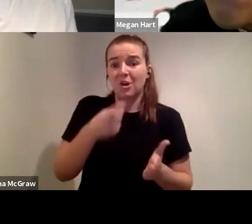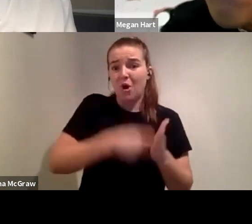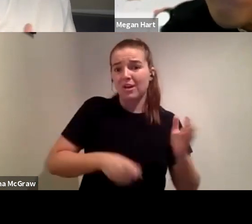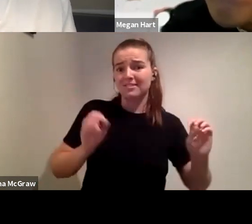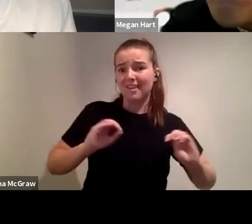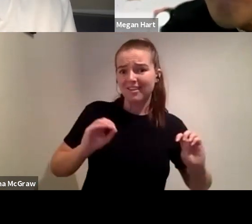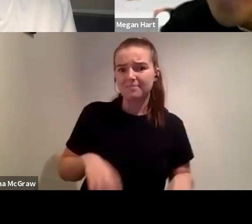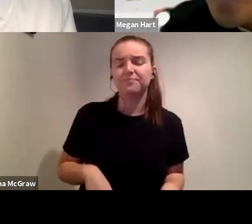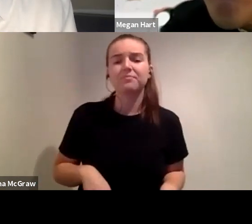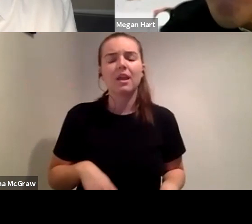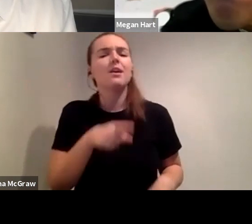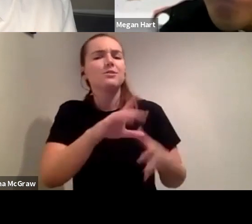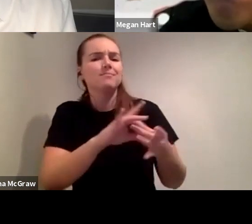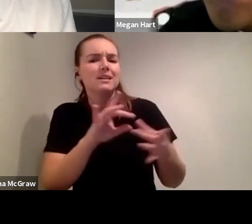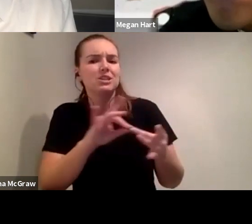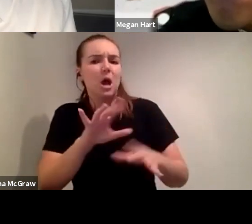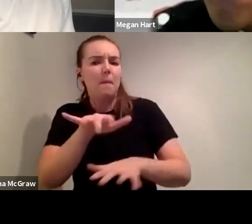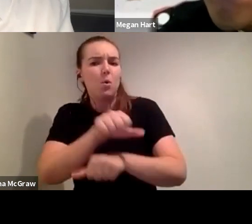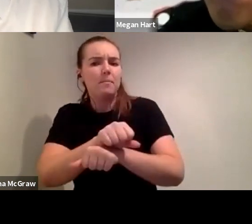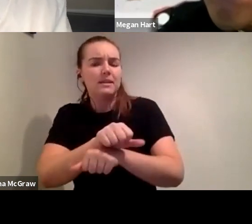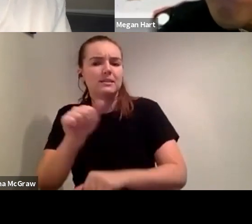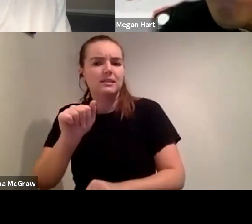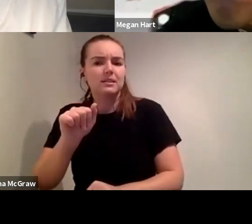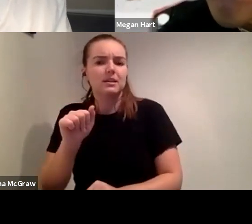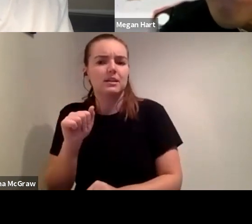It's things like that that can help these folks be better employees that do not take a penny out of your pocket.